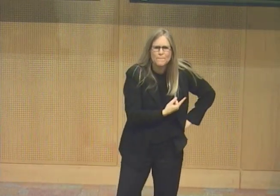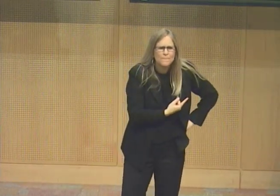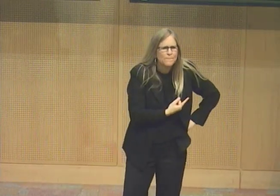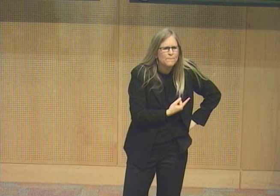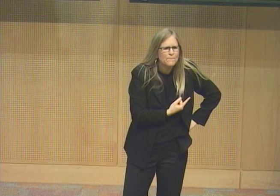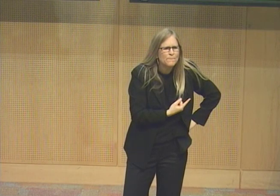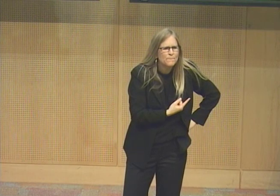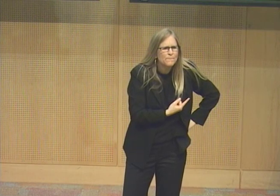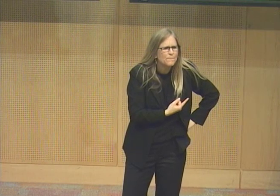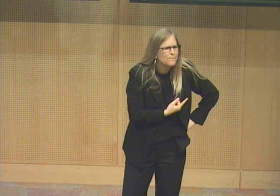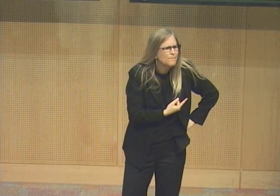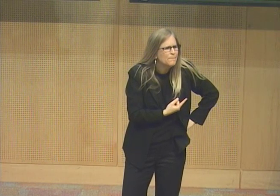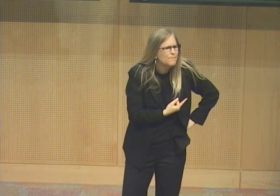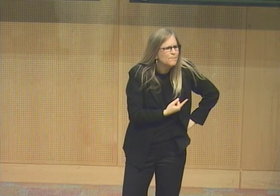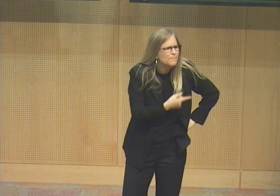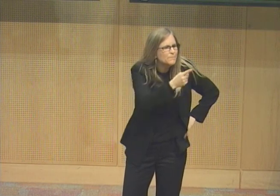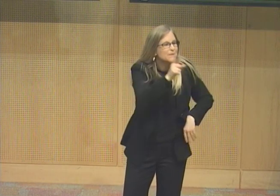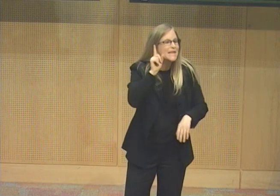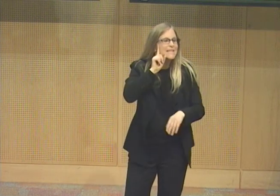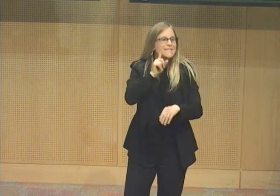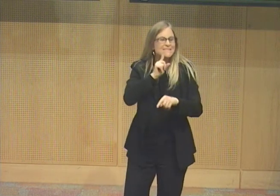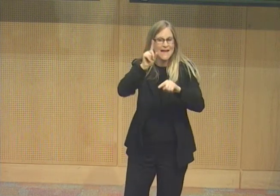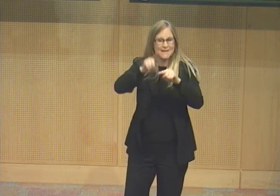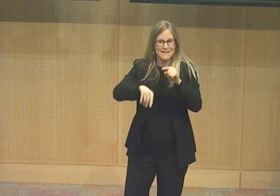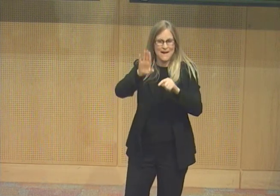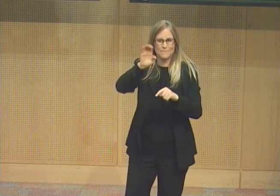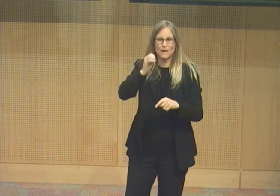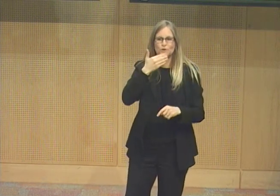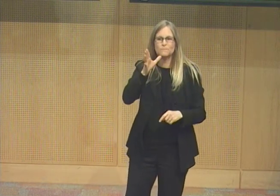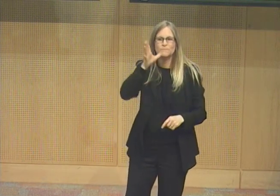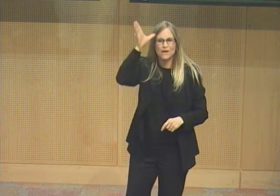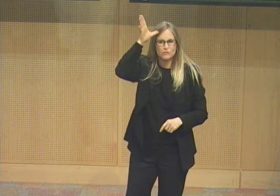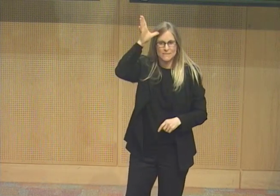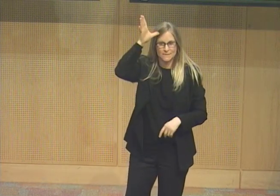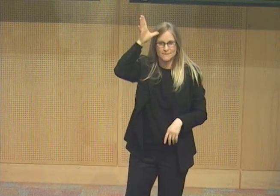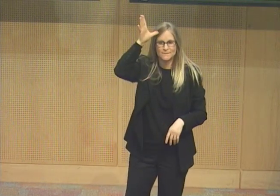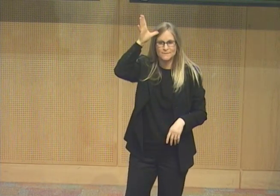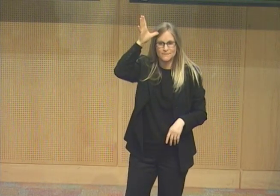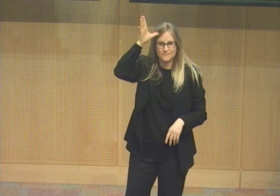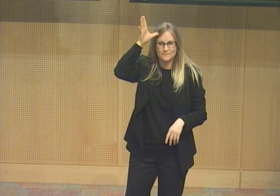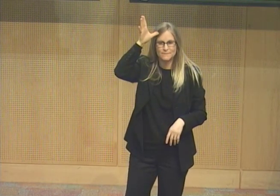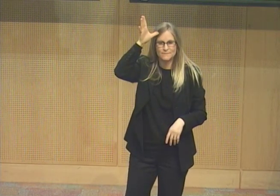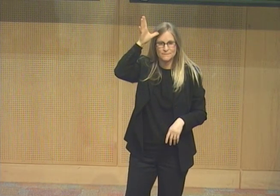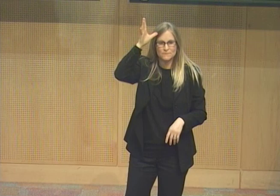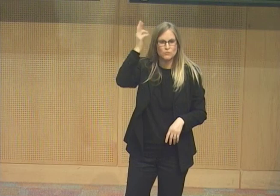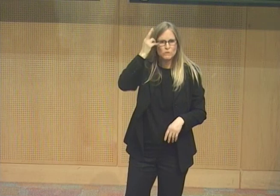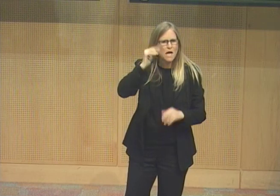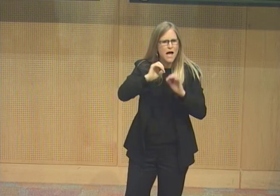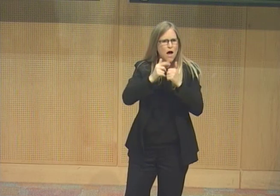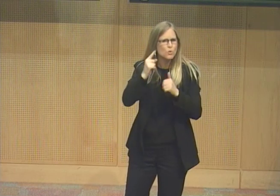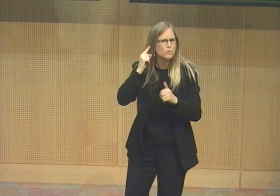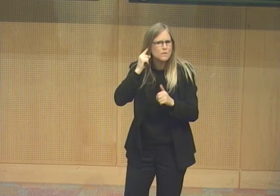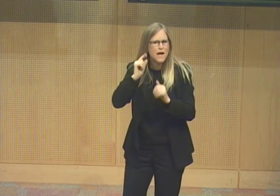What is implied behind this paragraph of information? That Deaf people cannot be good parents.